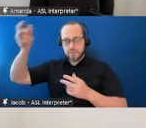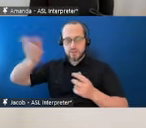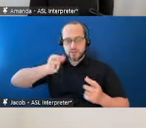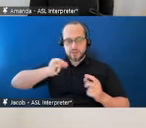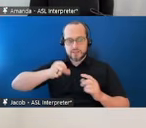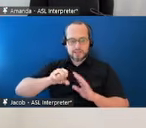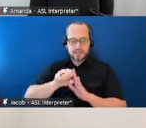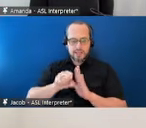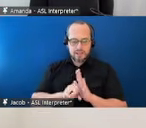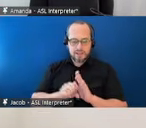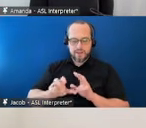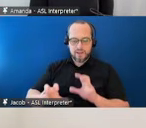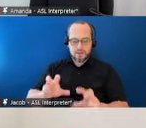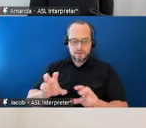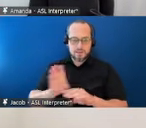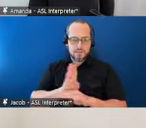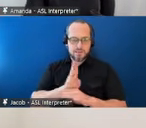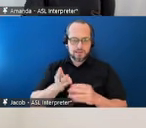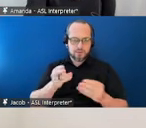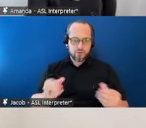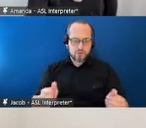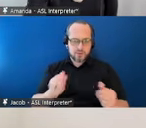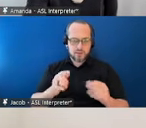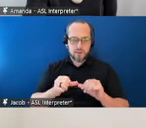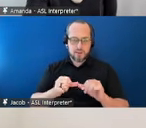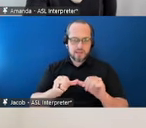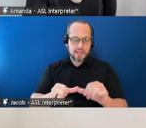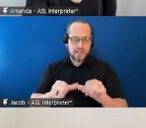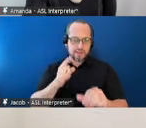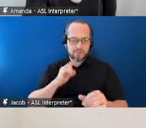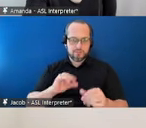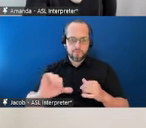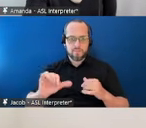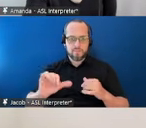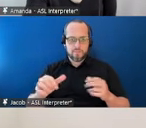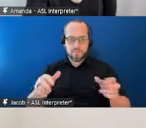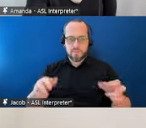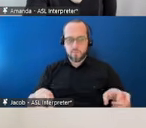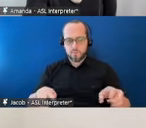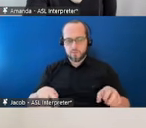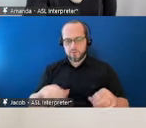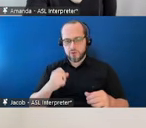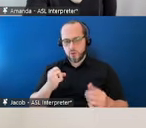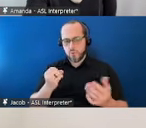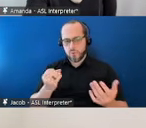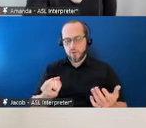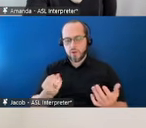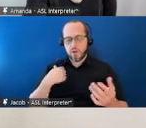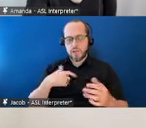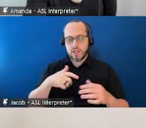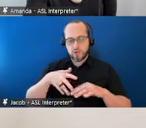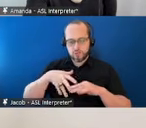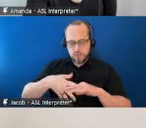business solution that outlasts any single funding cycle. Uh so getting grounded in this